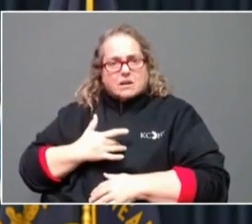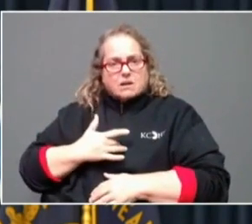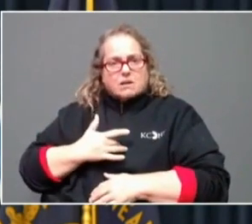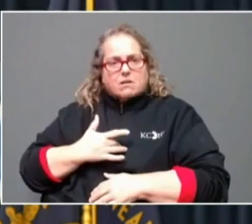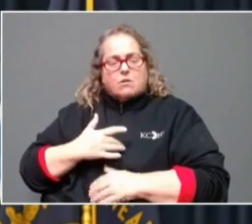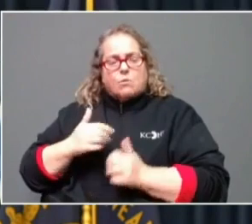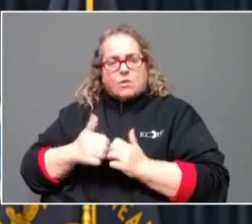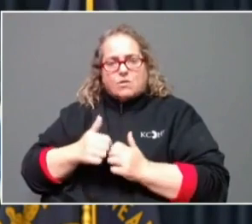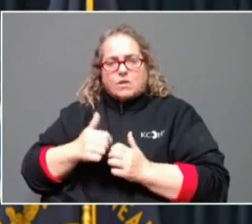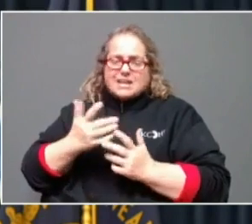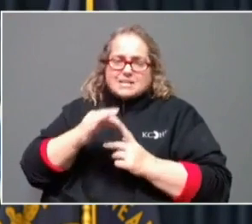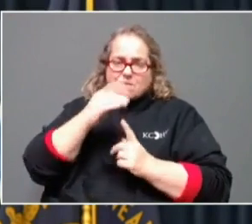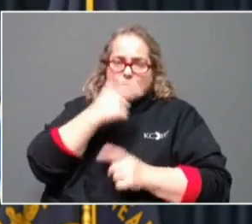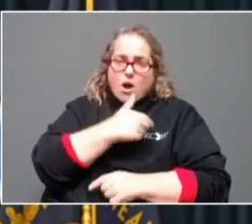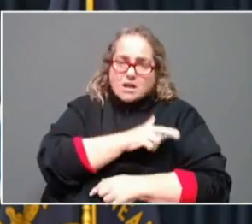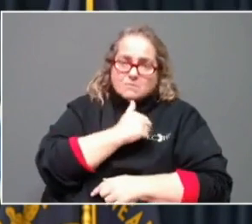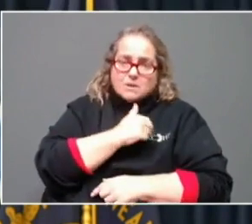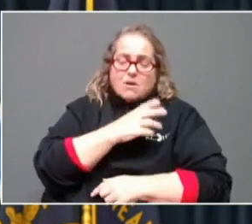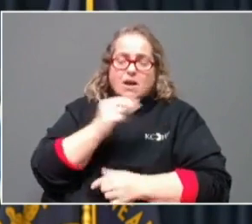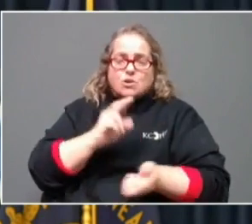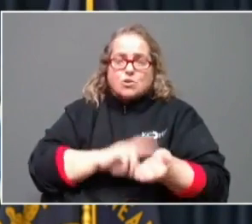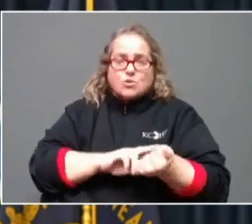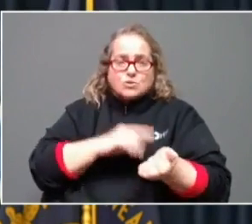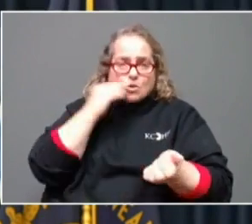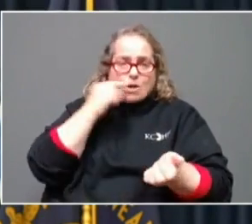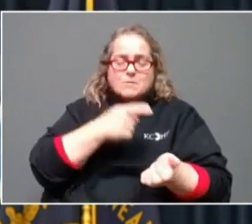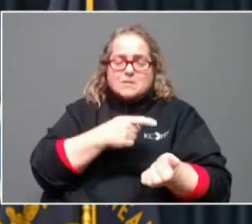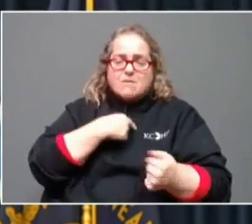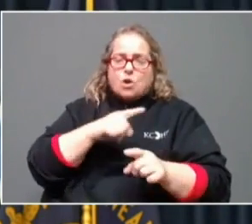nursing homes which do have kind of a long road ahead to try to recover and